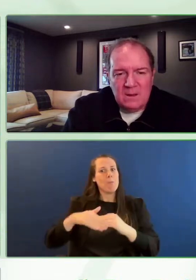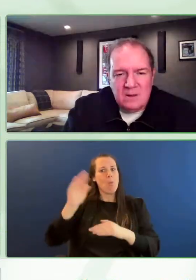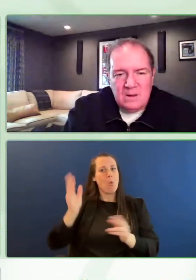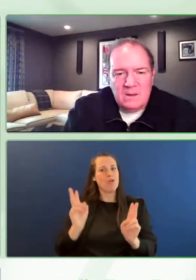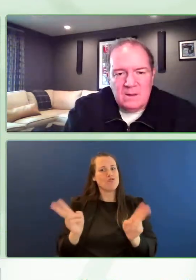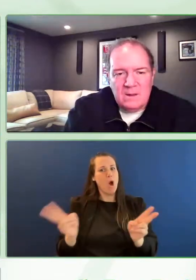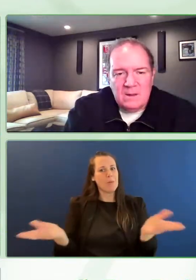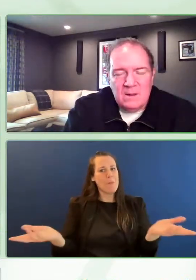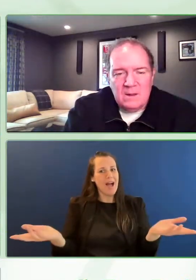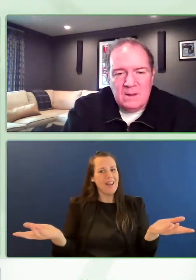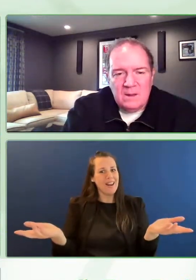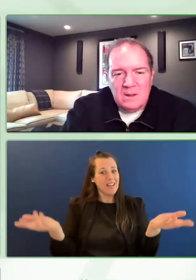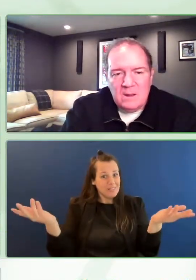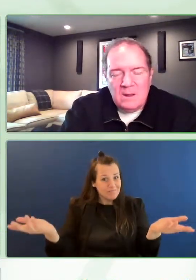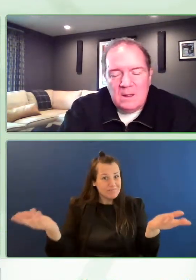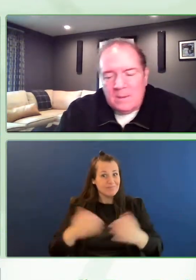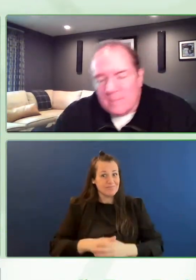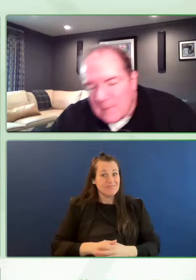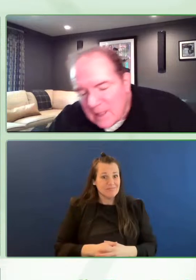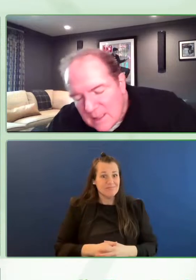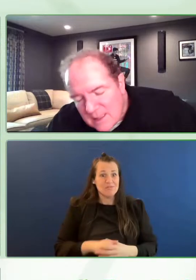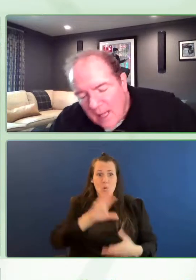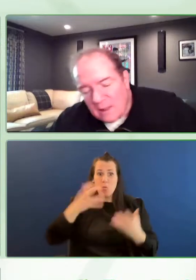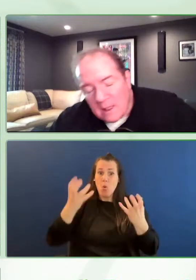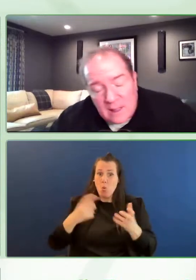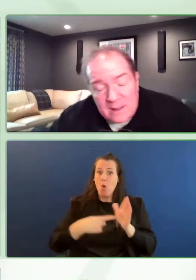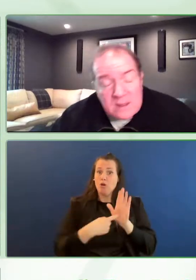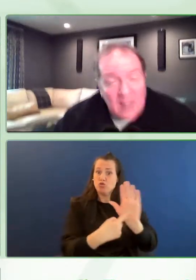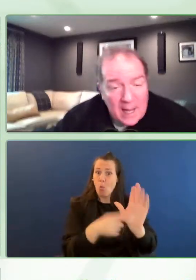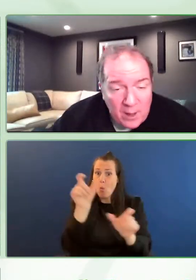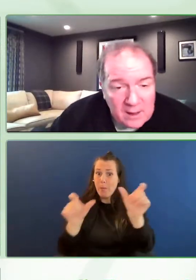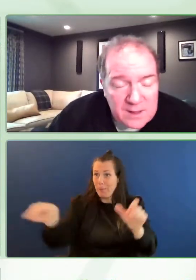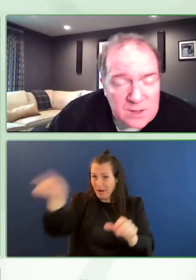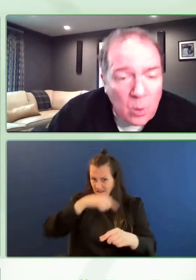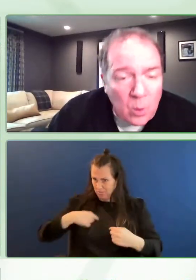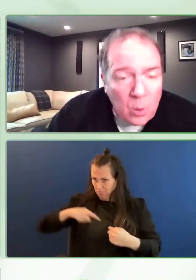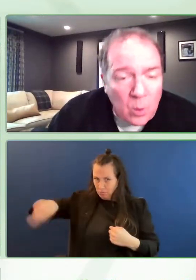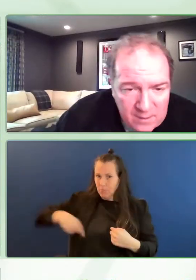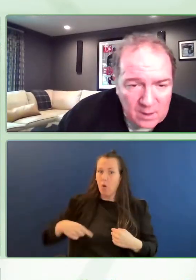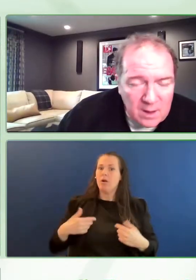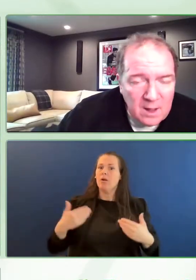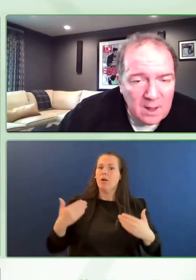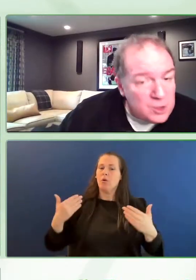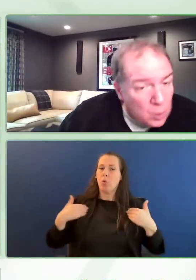what would it be FRED MAAHS JR: Let's work together.